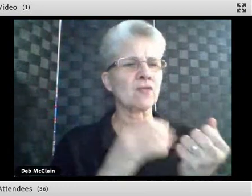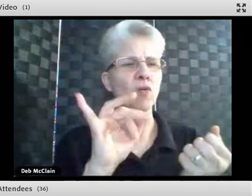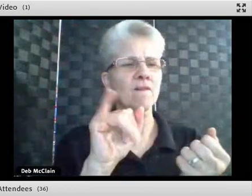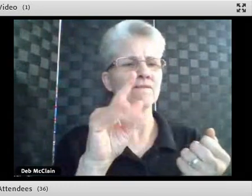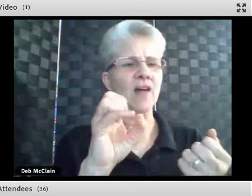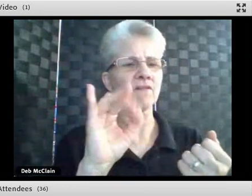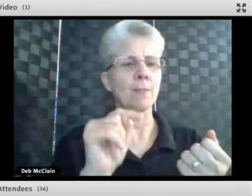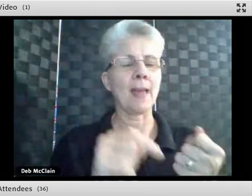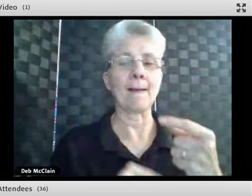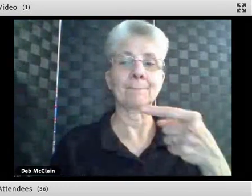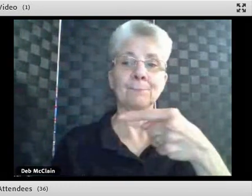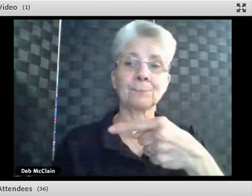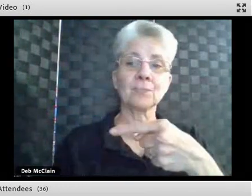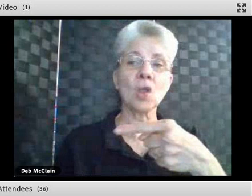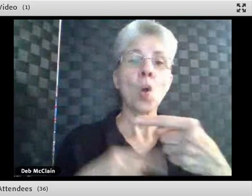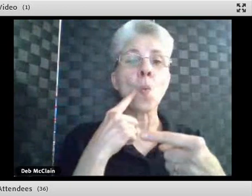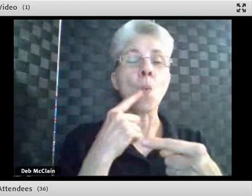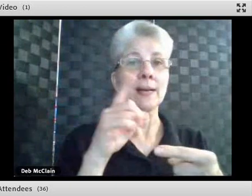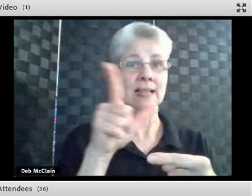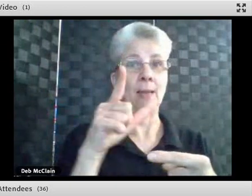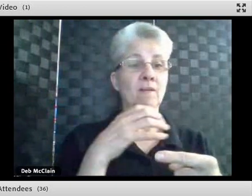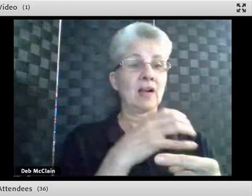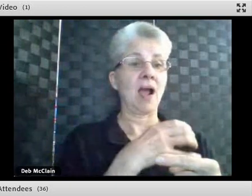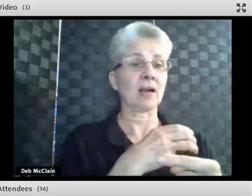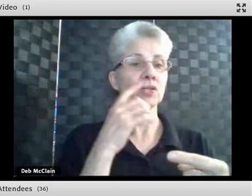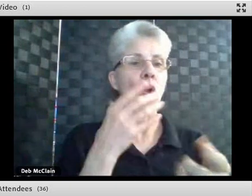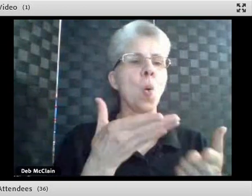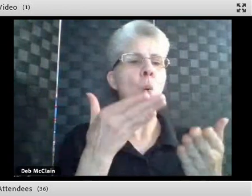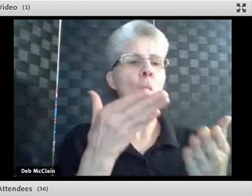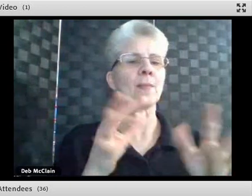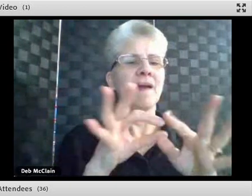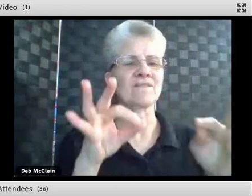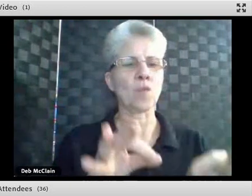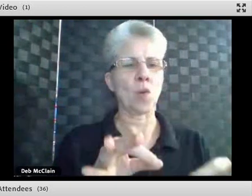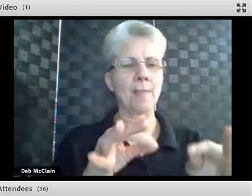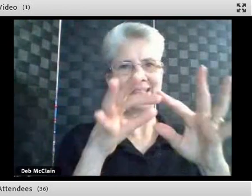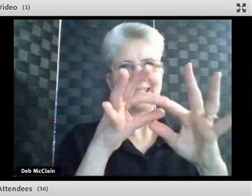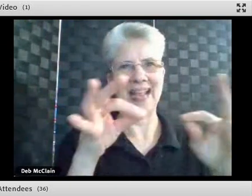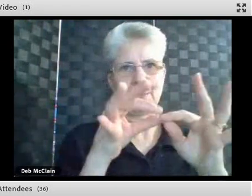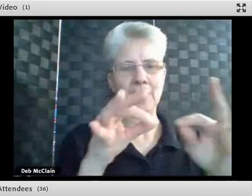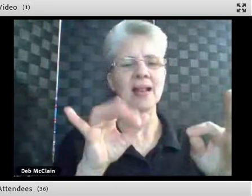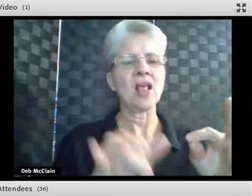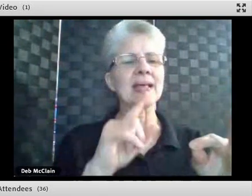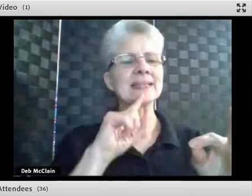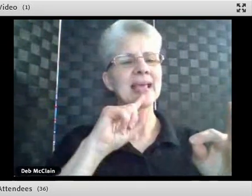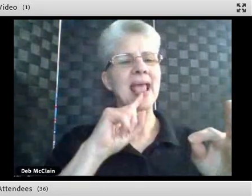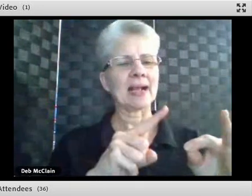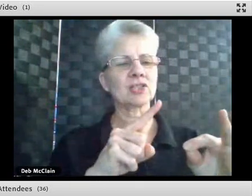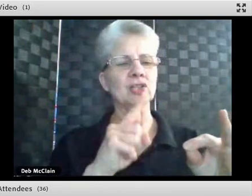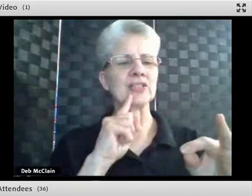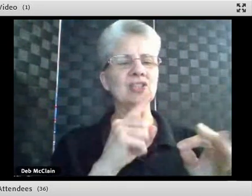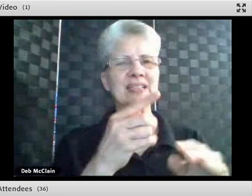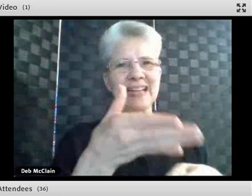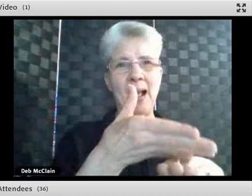One is the Library of Congress' Recommended Formats Statement. This is actually just updated this summer,